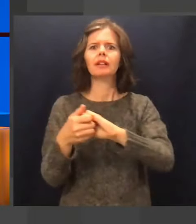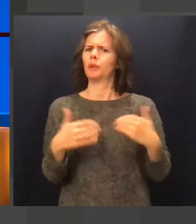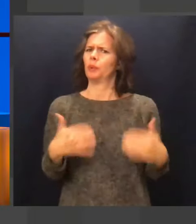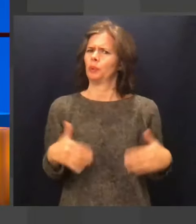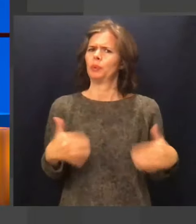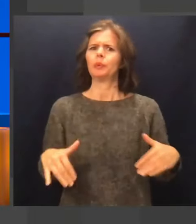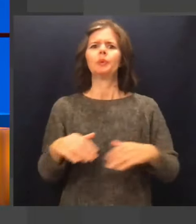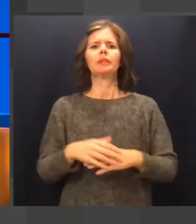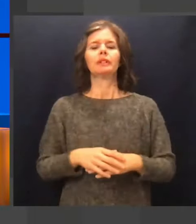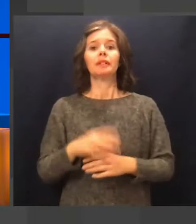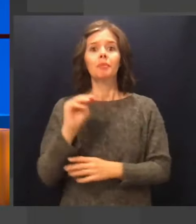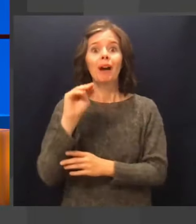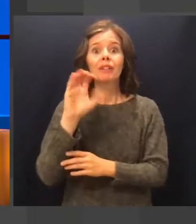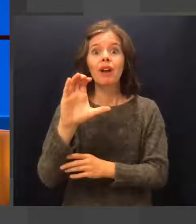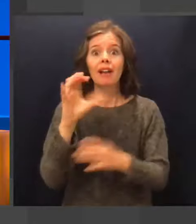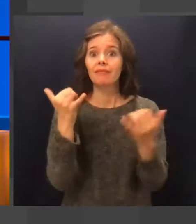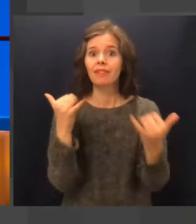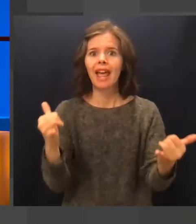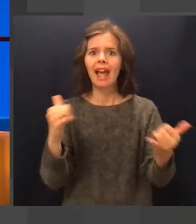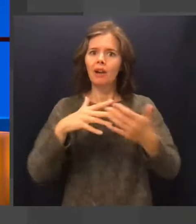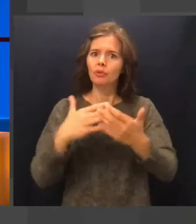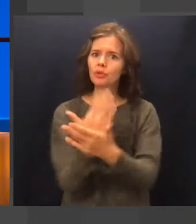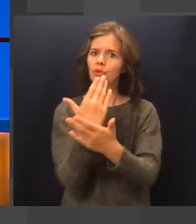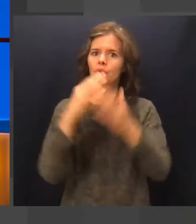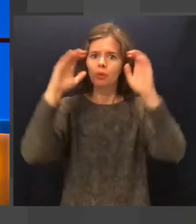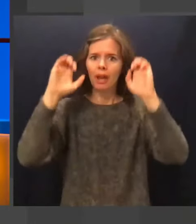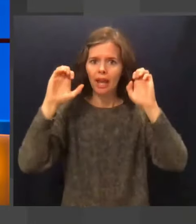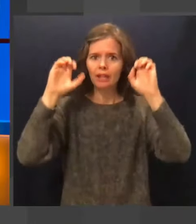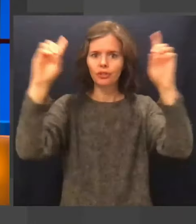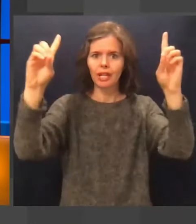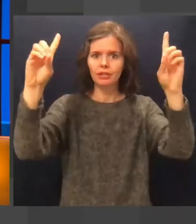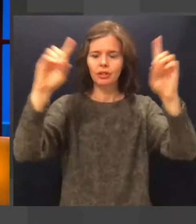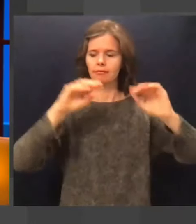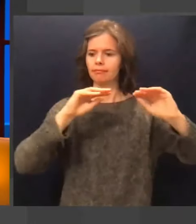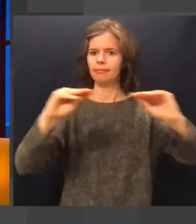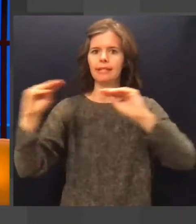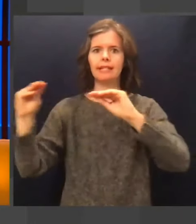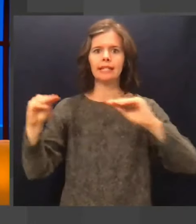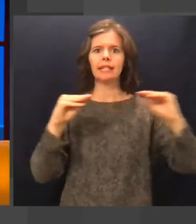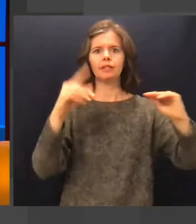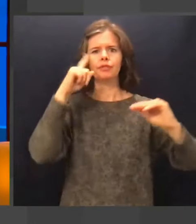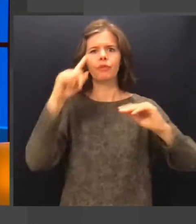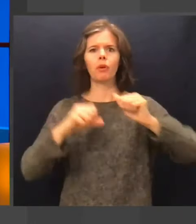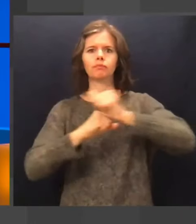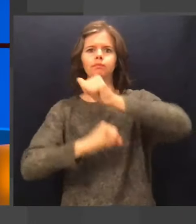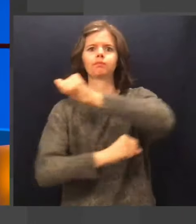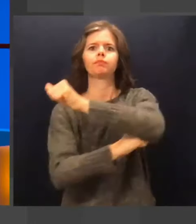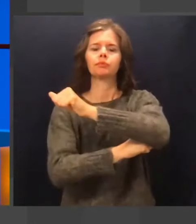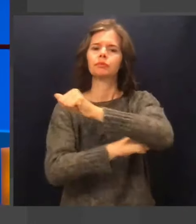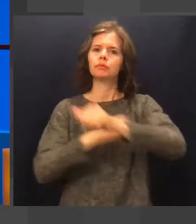SHARE TOGETHER. MINECRAFT HAS ALWAYS BEEN A WAY TO CONNECT PEOPLE AND WE'VE SEEN THAT NOW MORE THAN EVER WITH EDUCATION EDITION BEING USED IN REMOTE LEARNING.